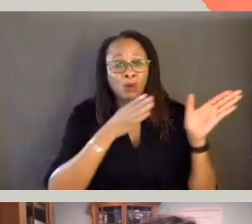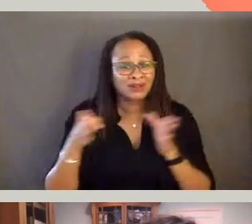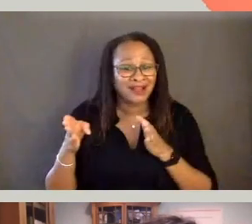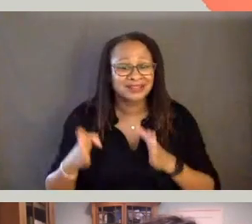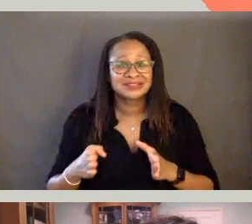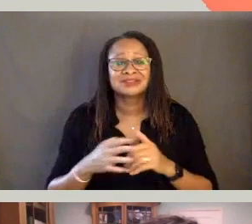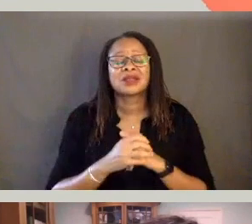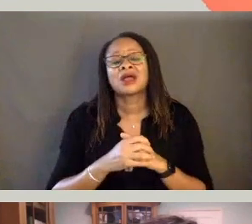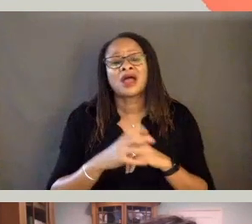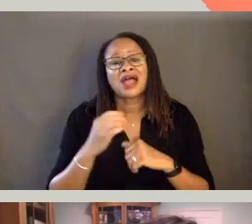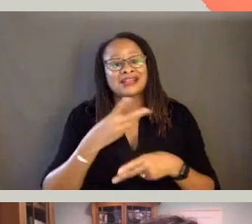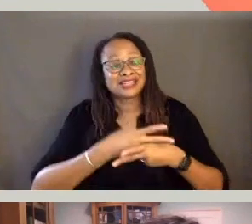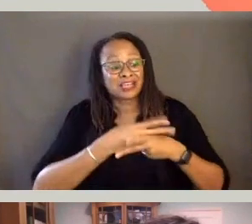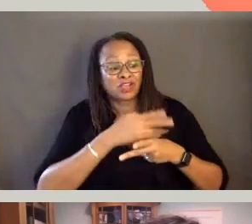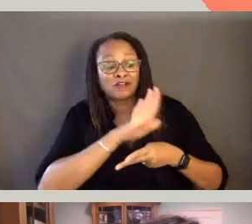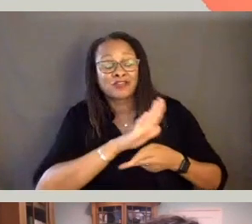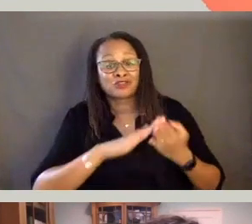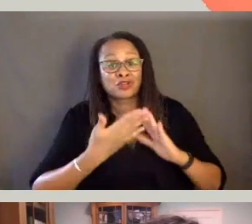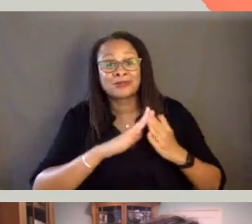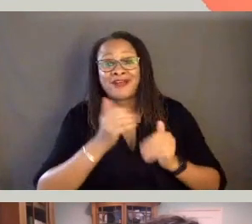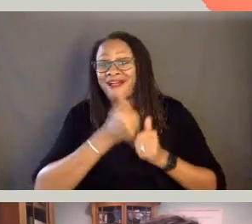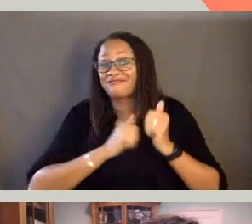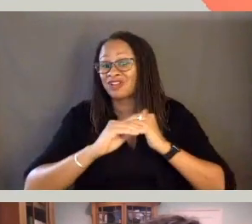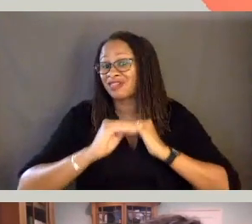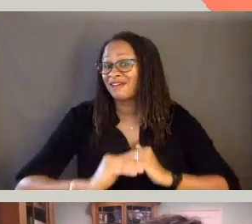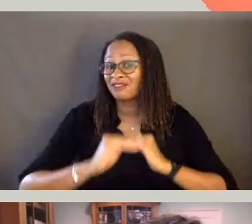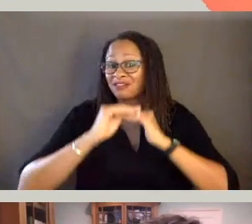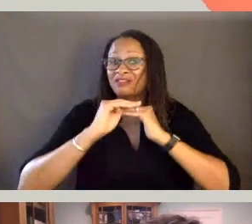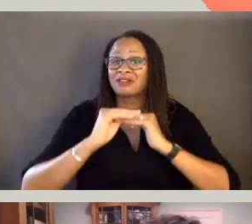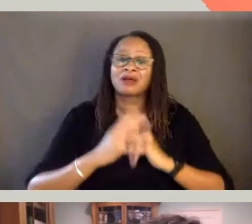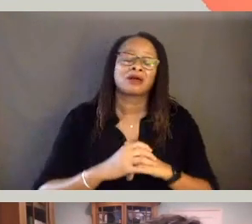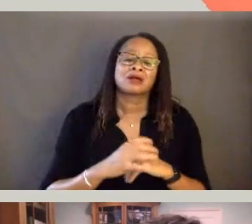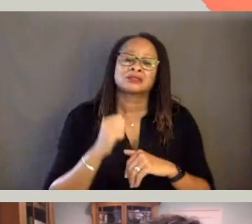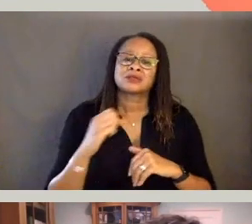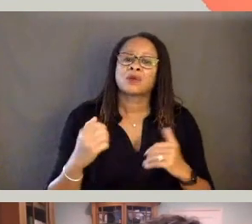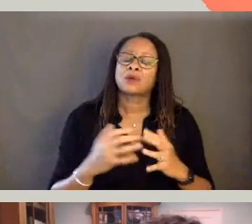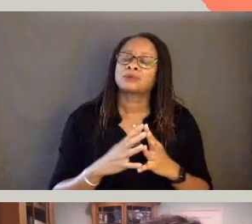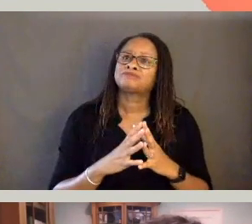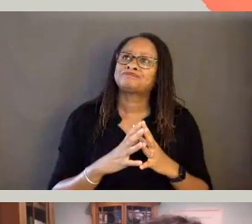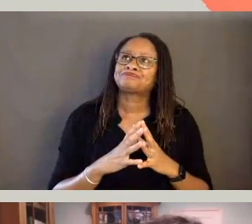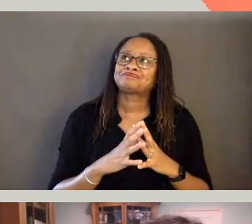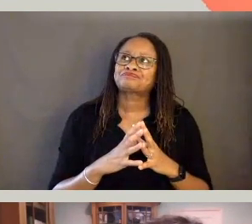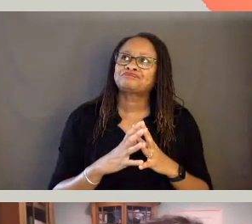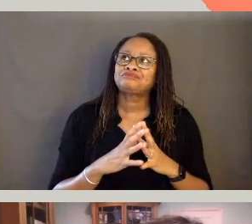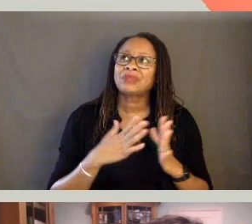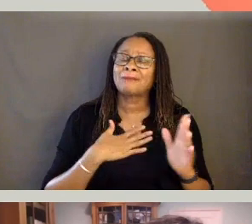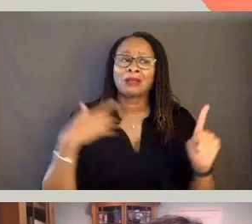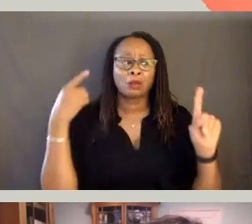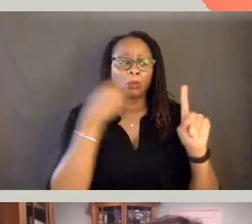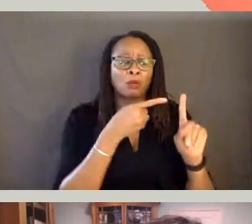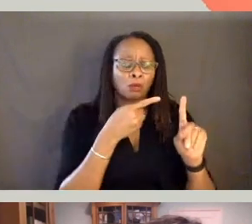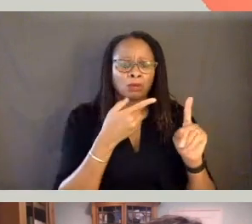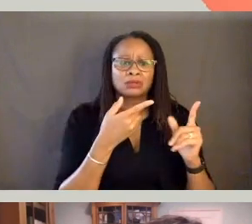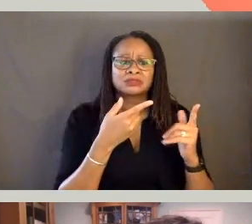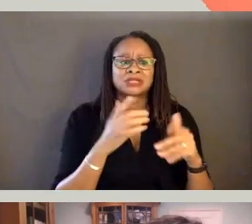in taking care of their community at every level. And so I just wanted to give life to,